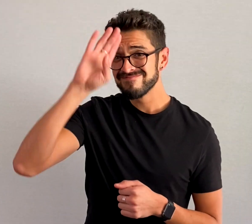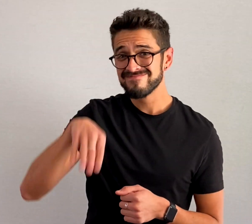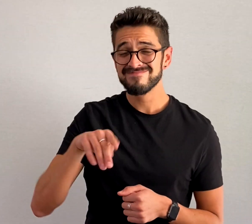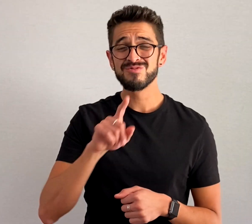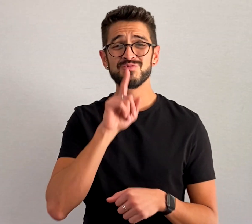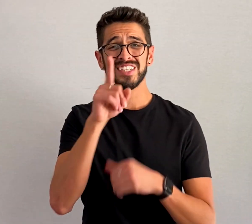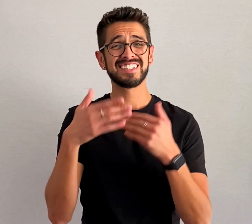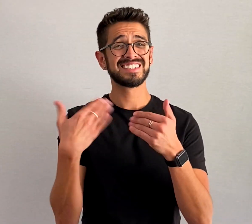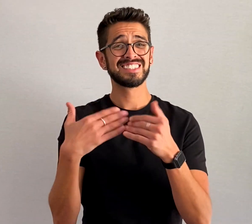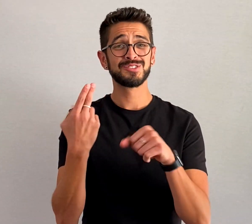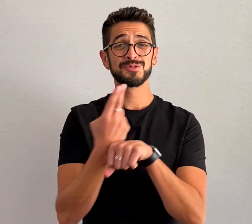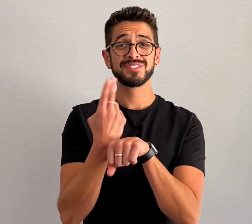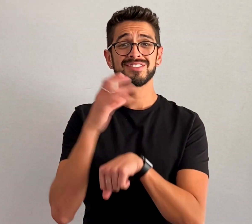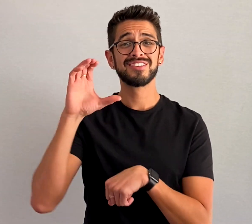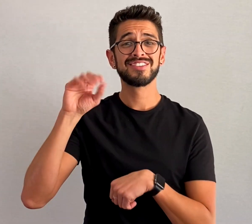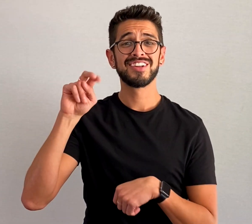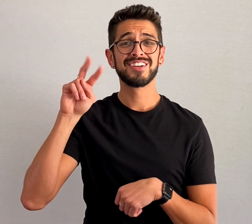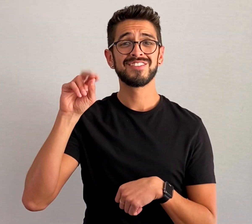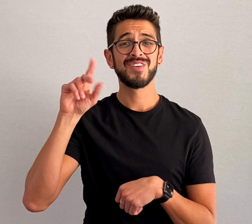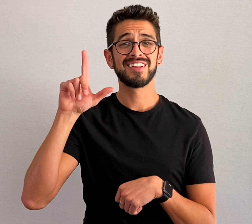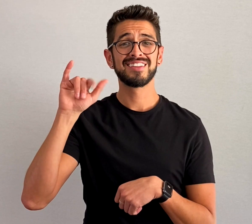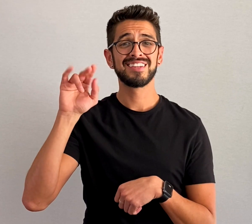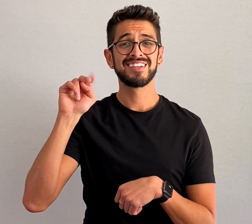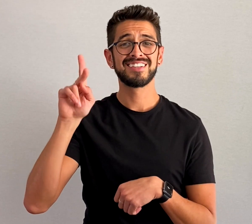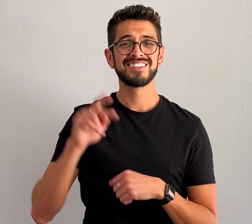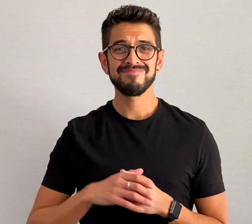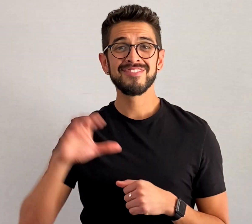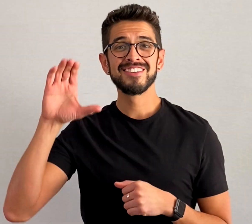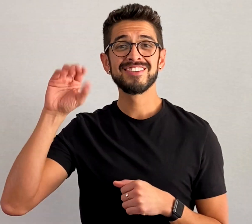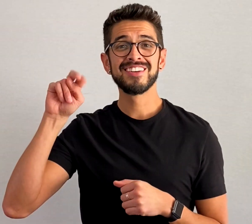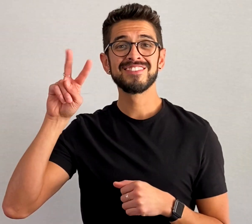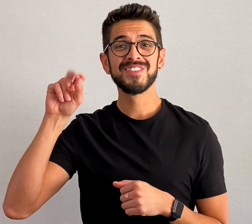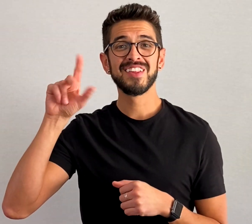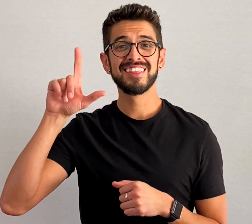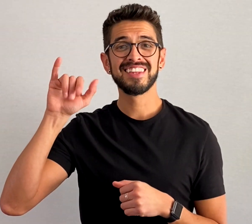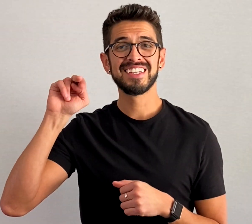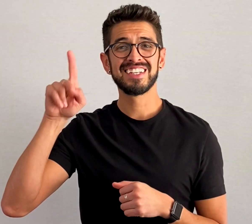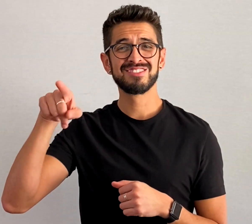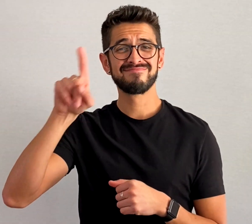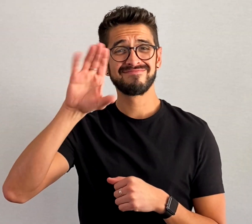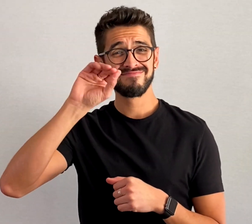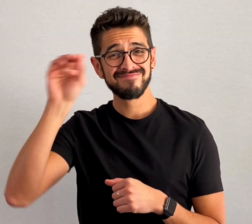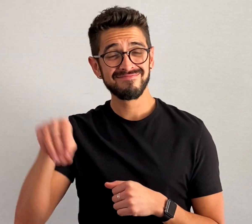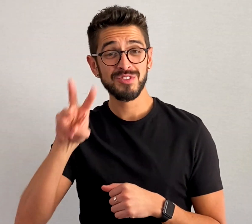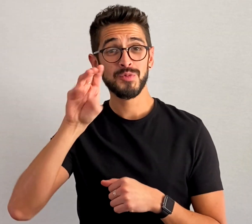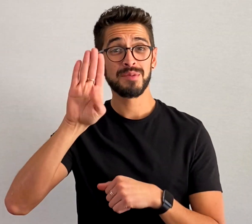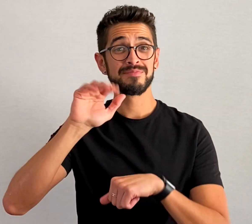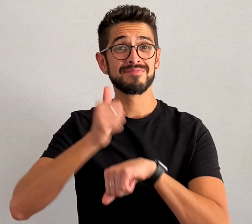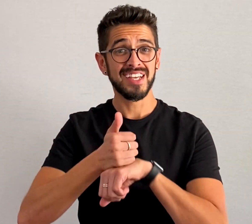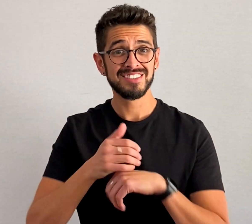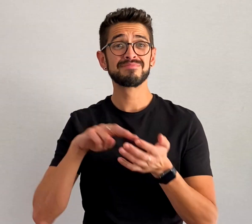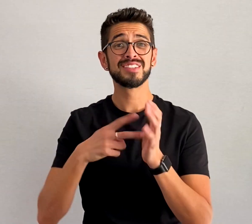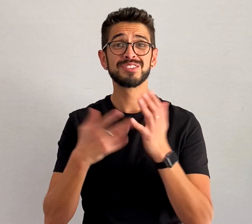Did you know it’s really easy to use Convo Link? Convo Link is 100% web-based, meaning it's accessible